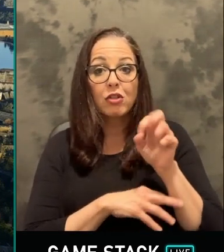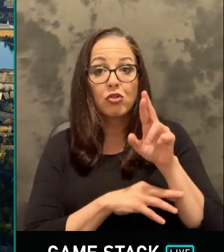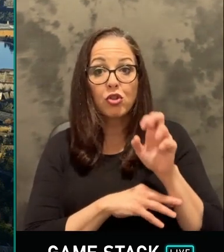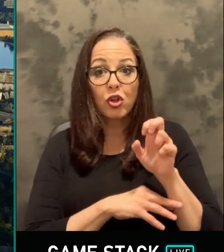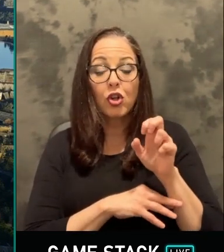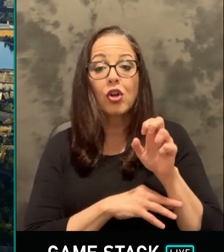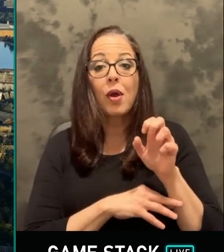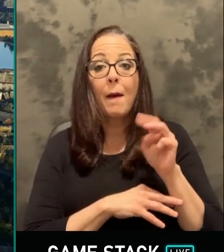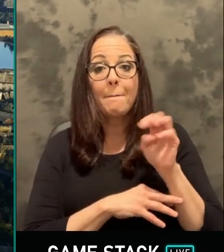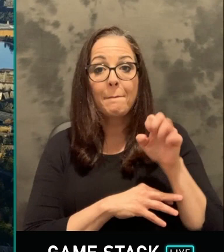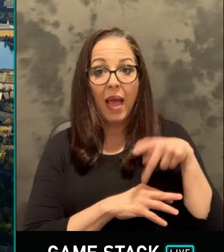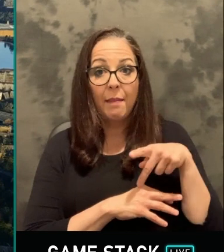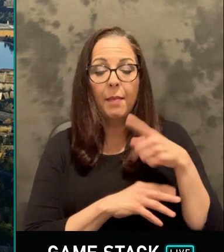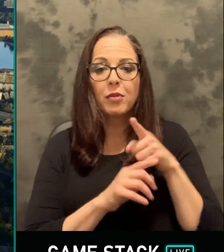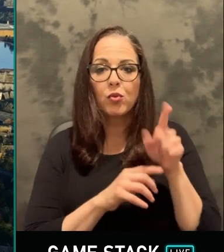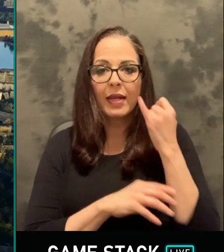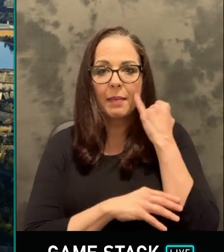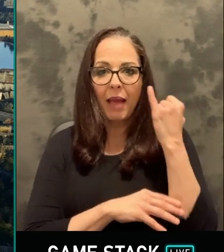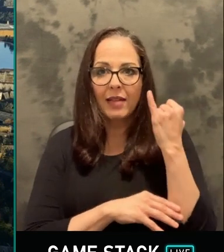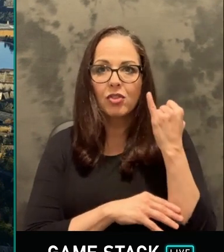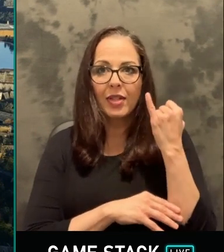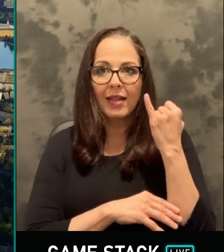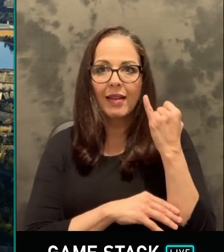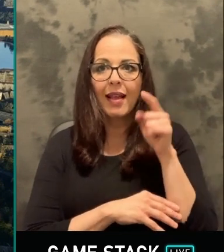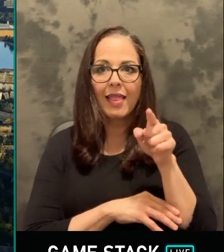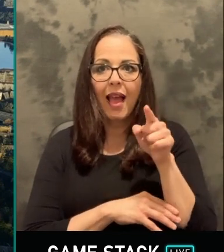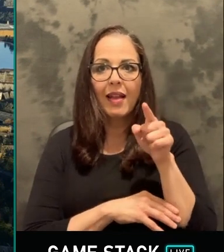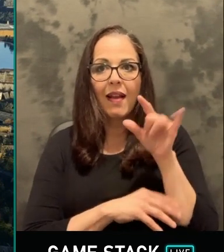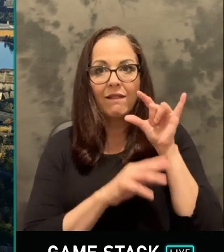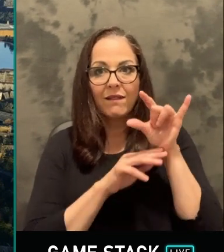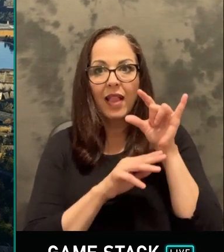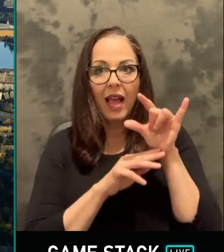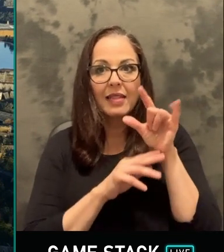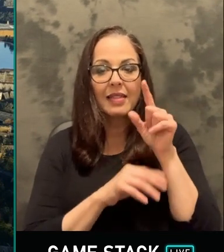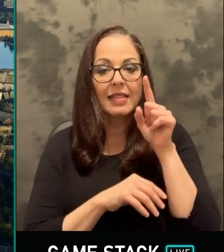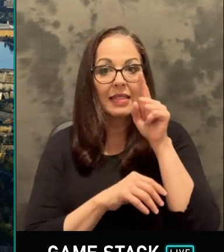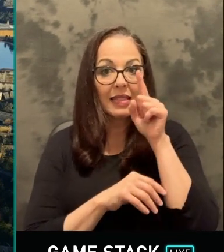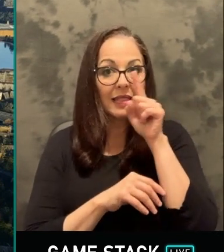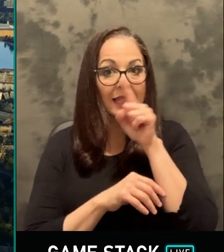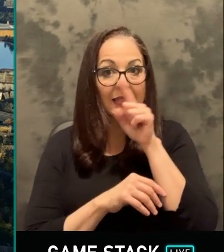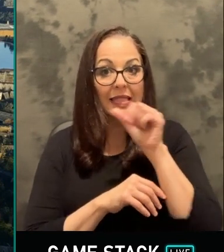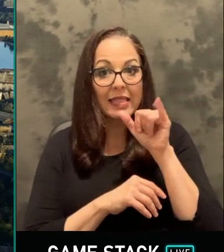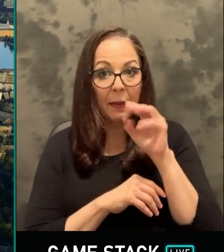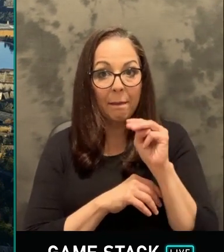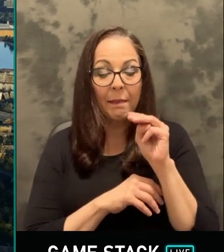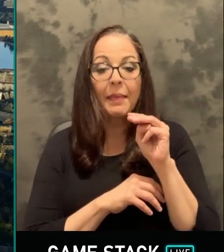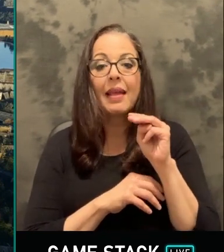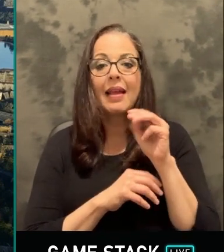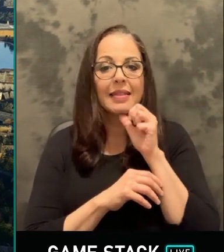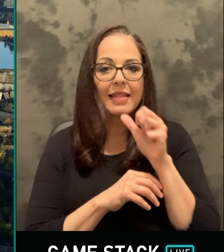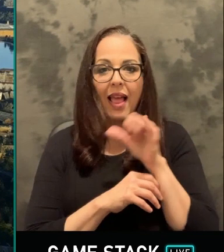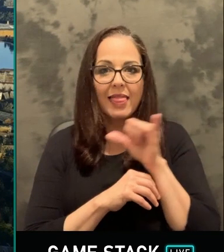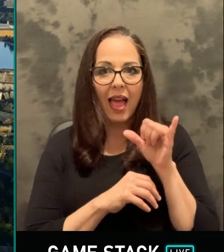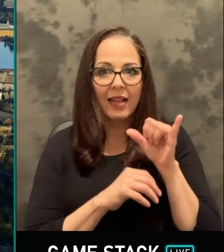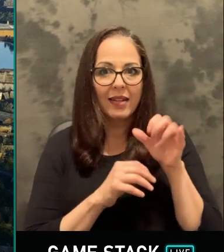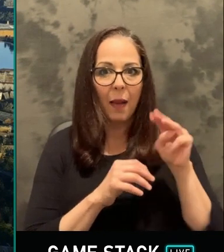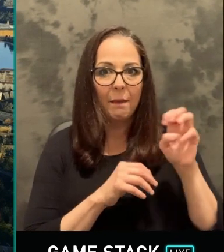a flight simulator is not the initial purpose of a map service. So, in order to create the experience we had to